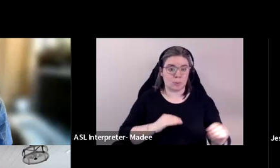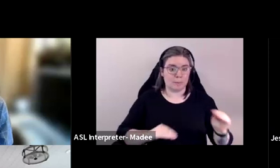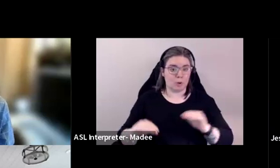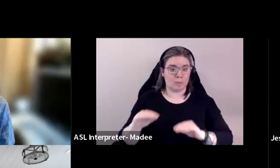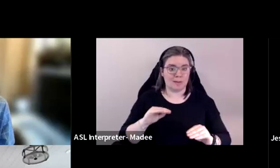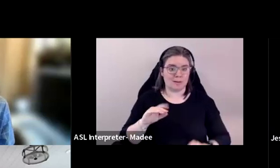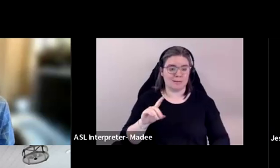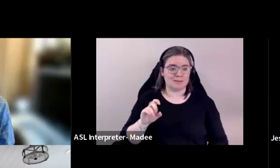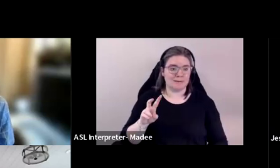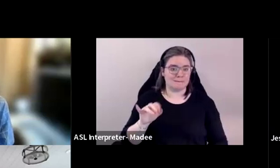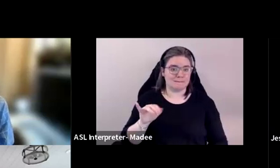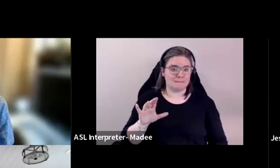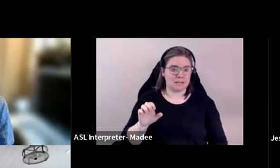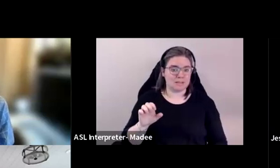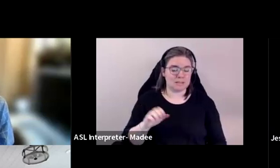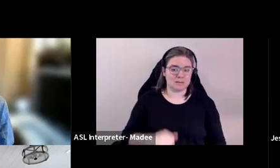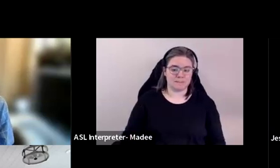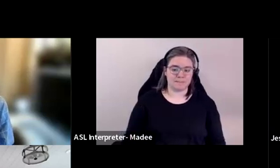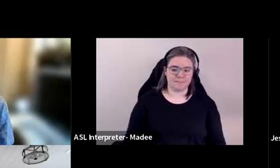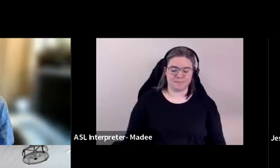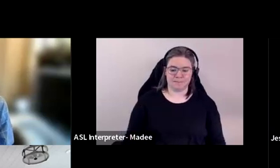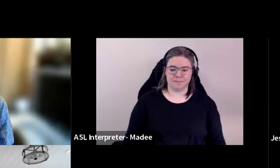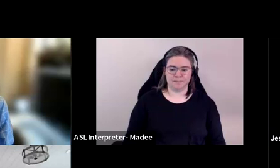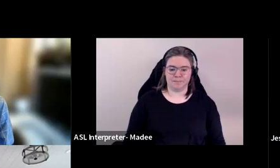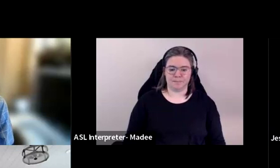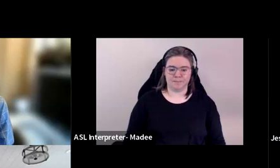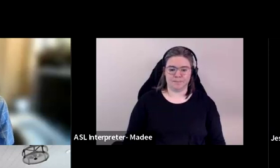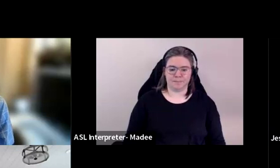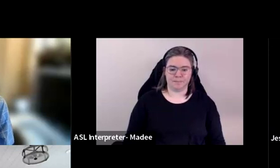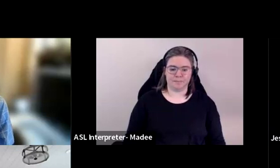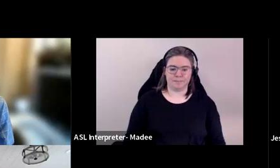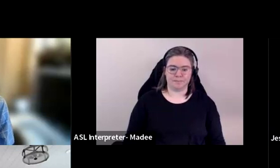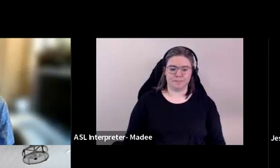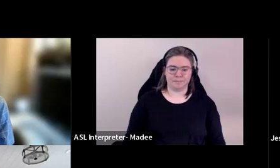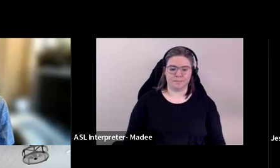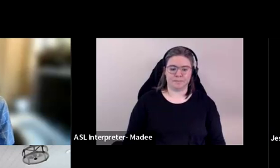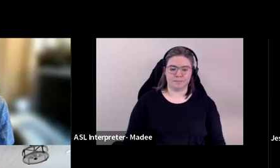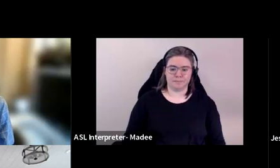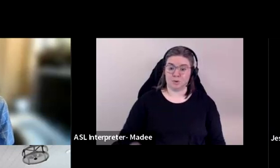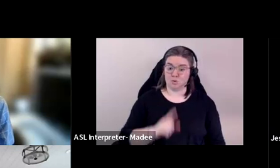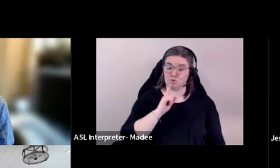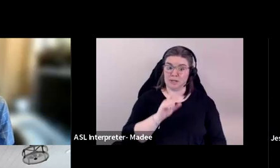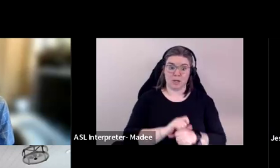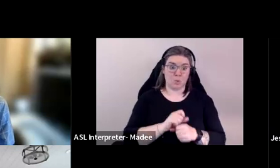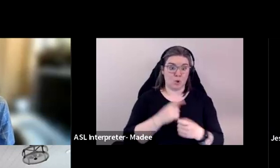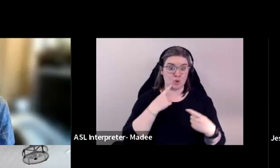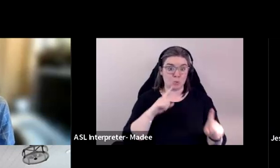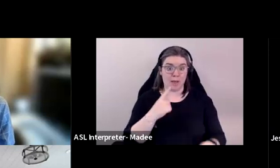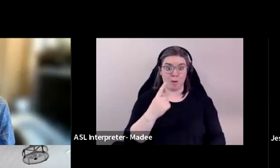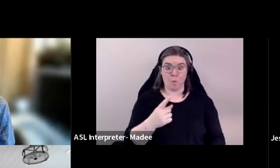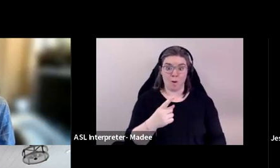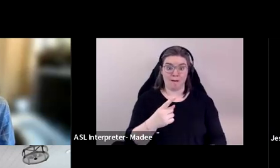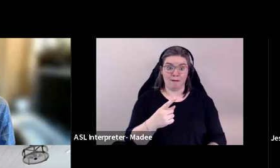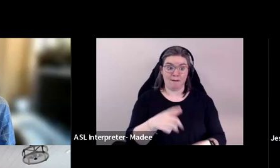And and that ha! That has worked really here well in one of our jurisdictions much better than